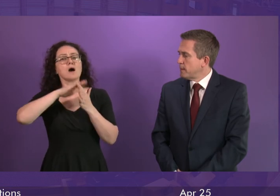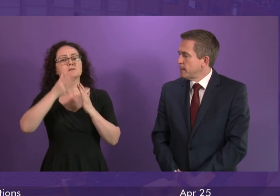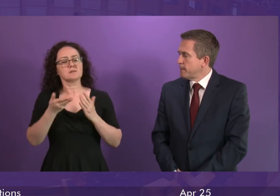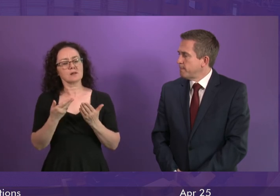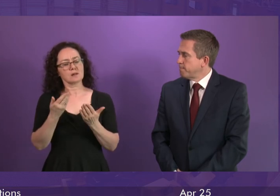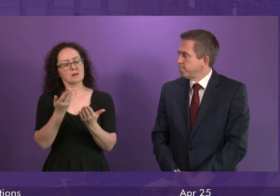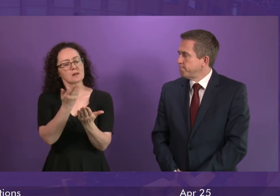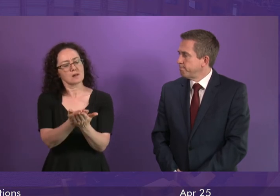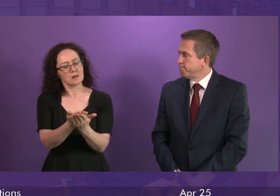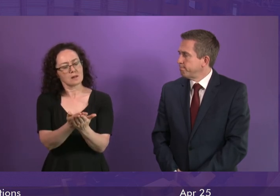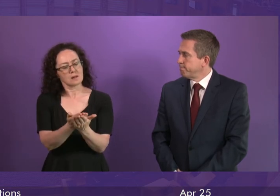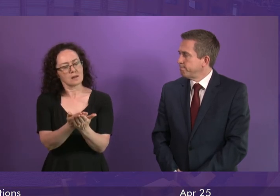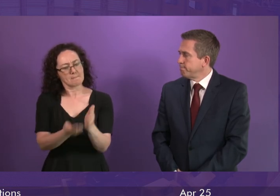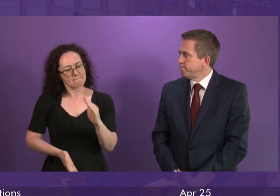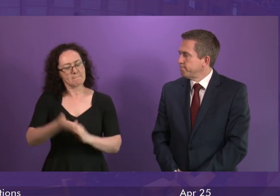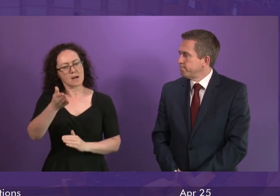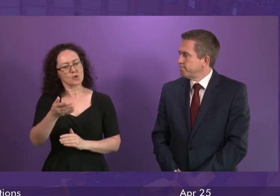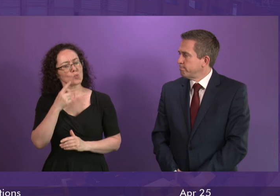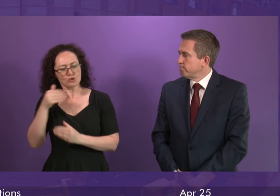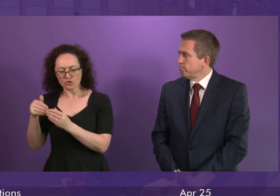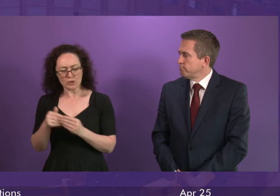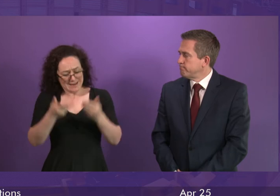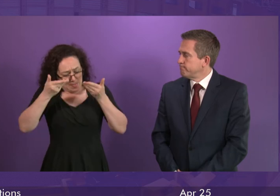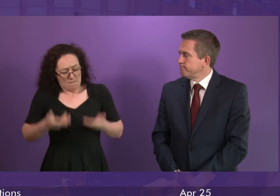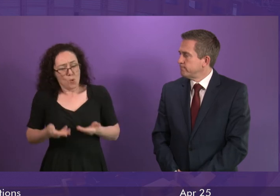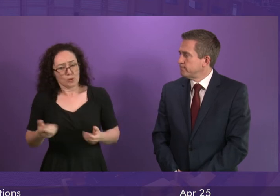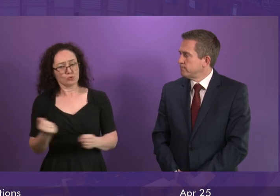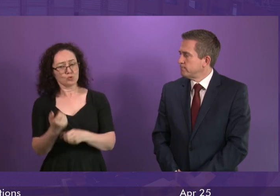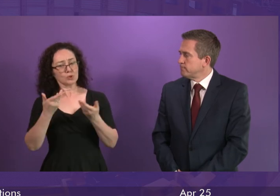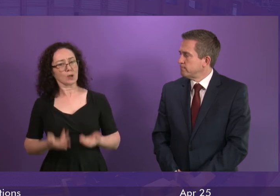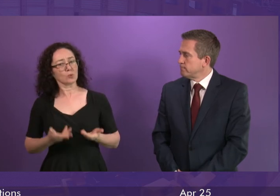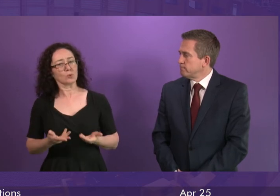in Government—lead from the front and ensure that no person has to go without sanitary